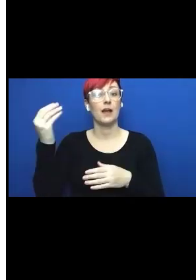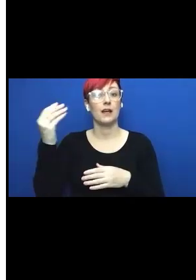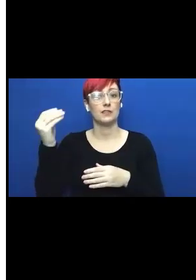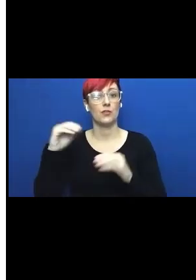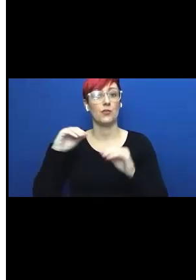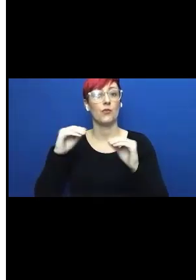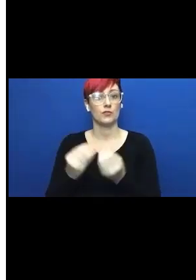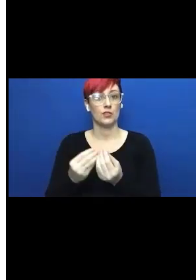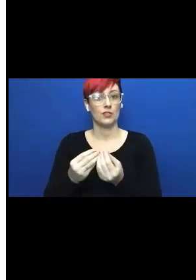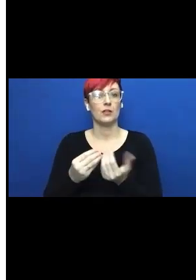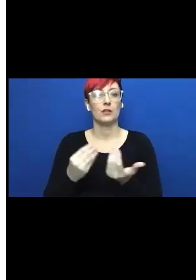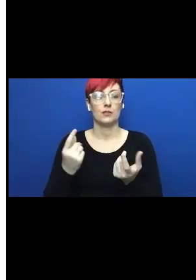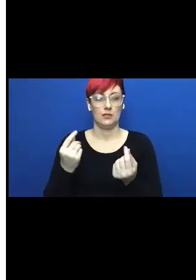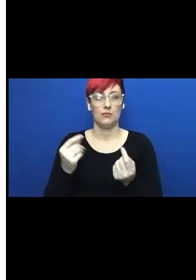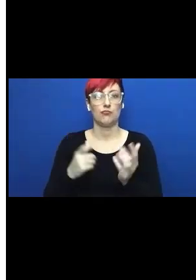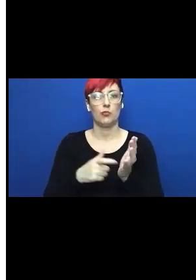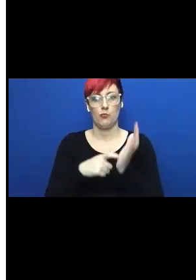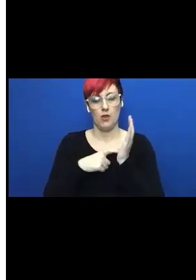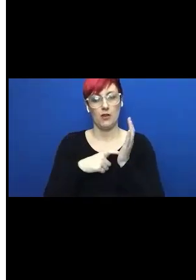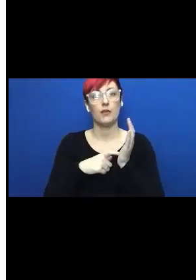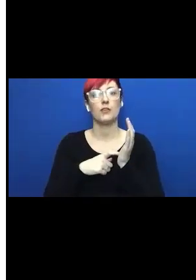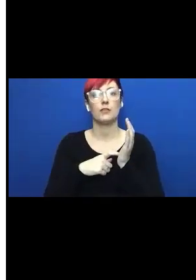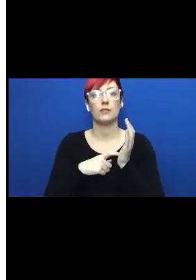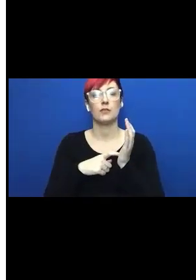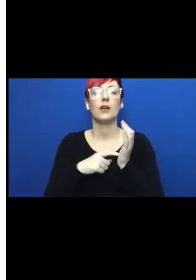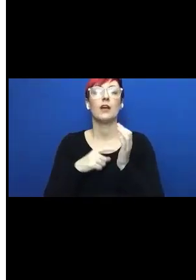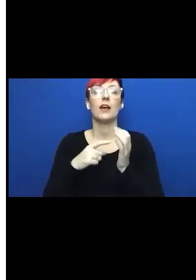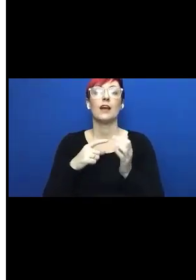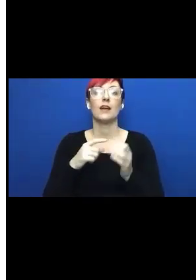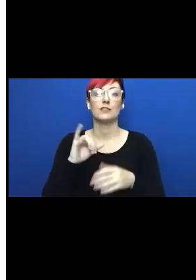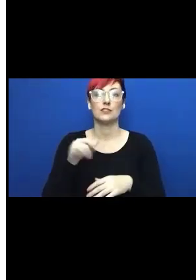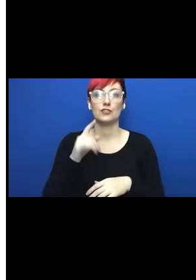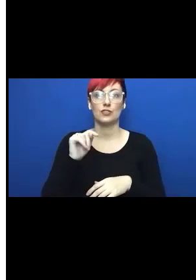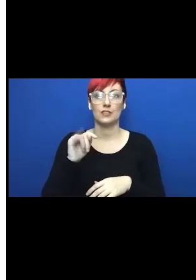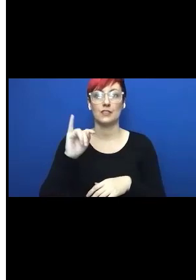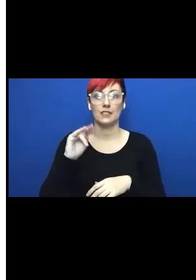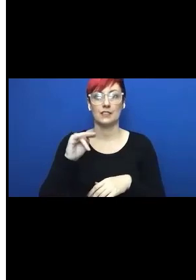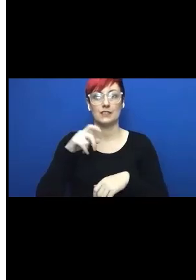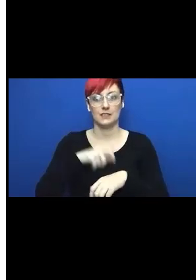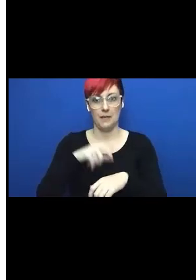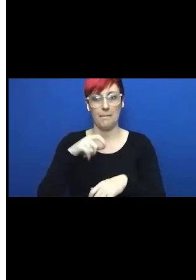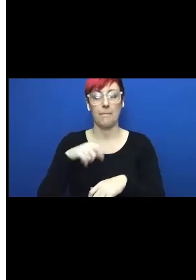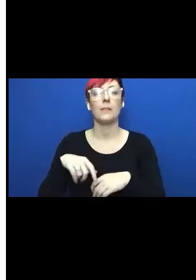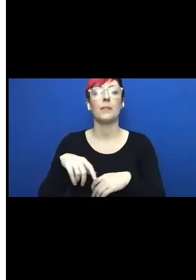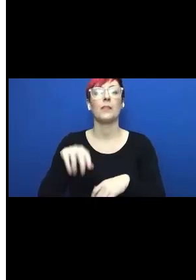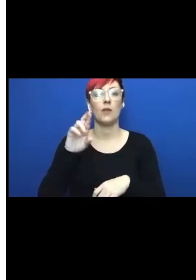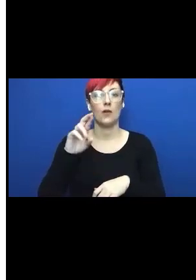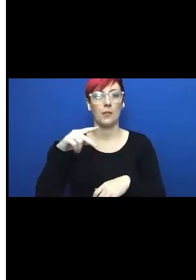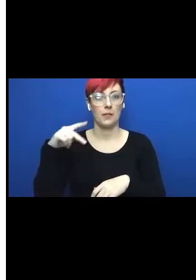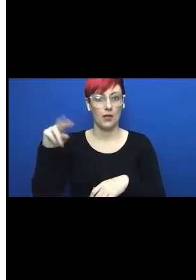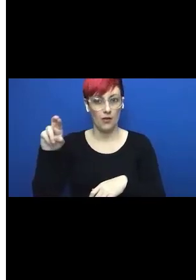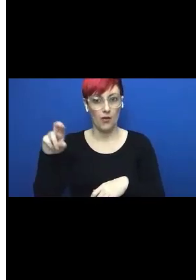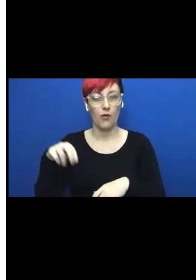it's required at Just-in-Time, at the RPPR, or as soon as it's known about.